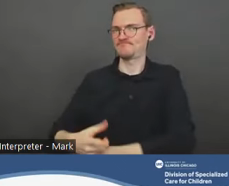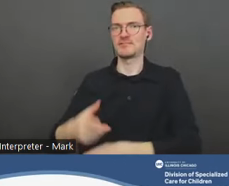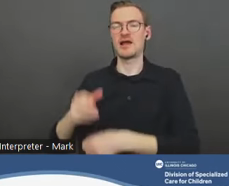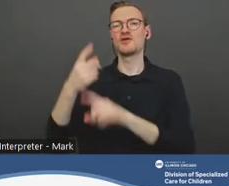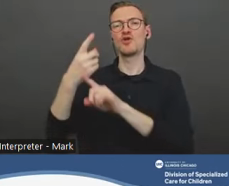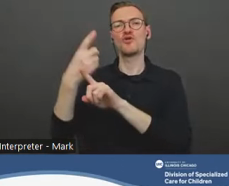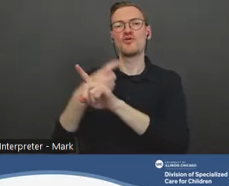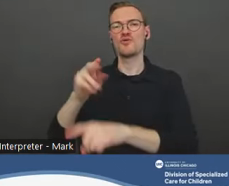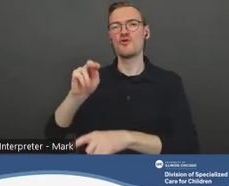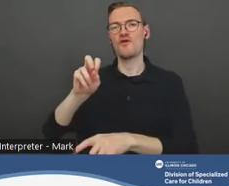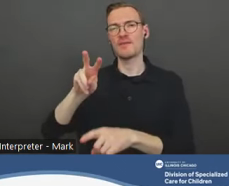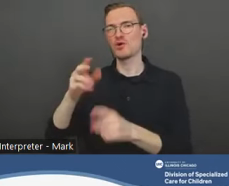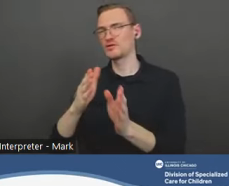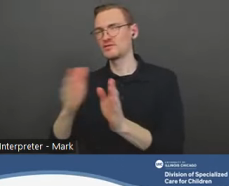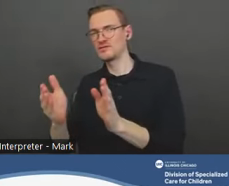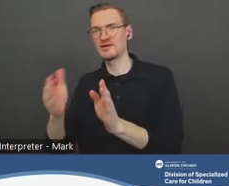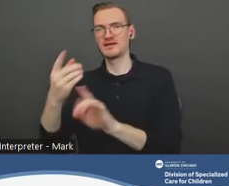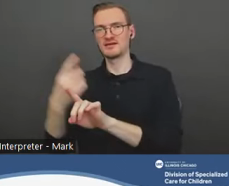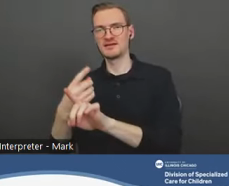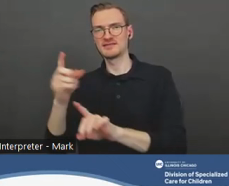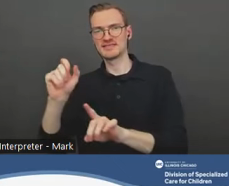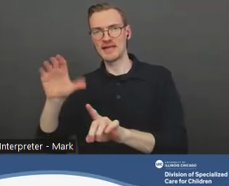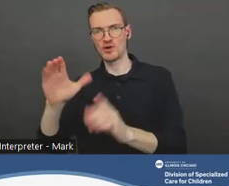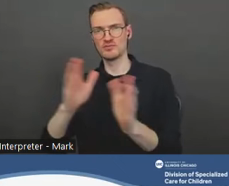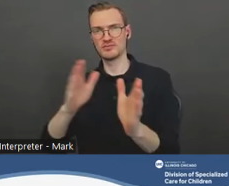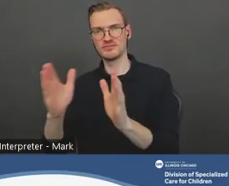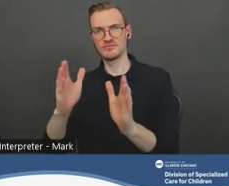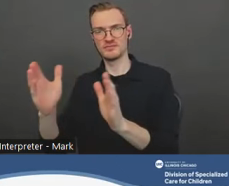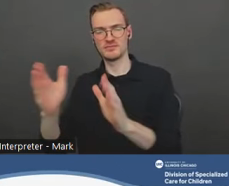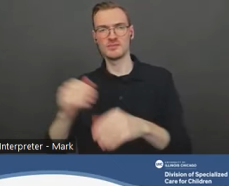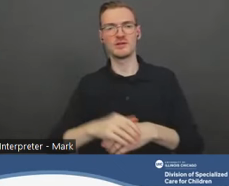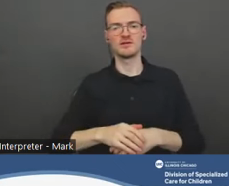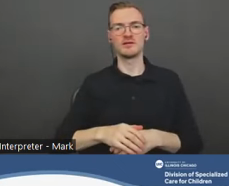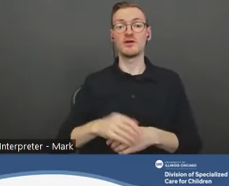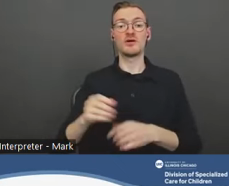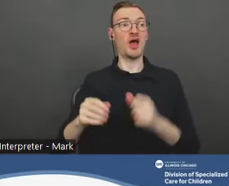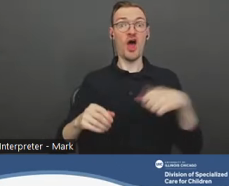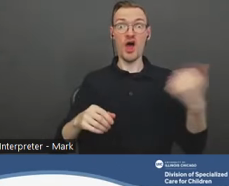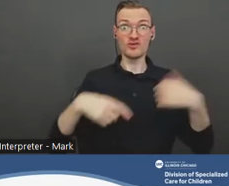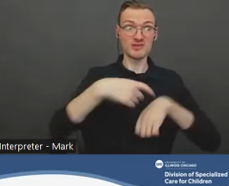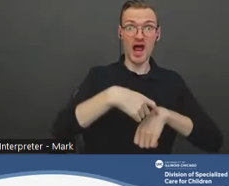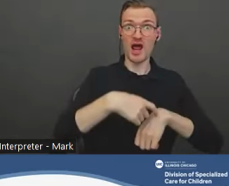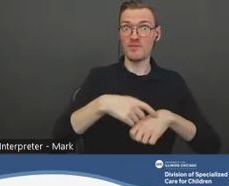otherwise the only other time you can enroll is if you have a special enrollment period assigned